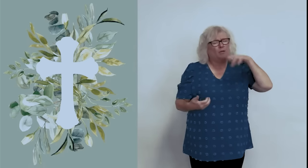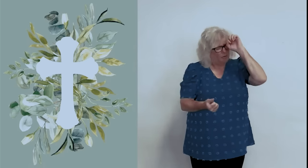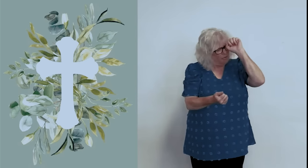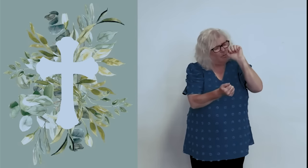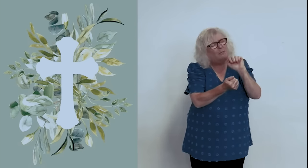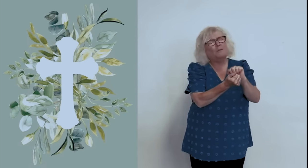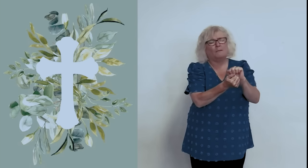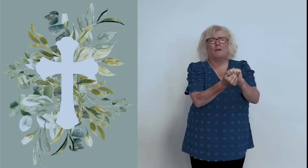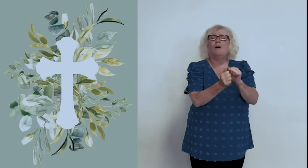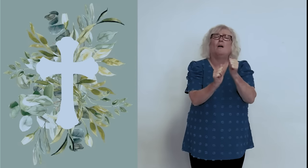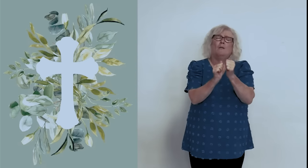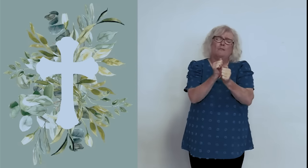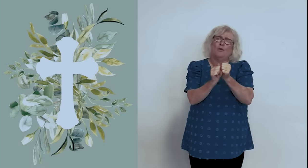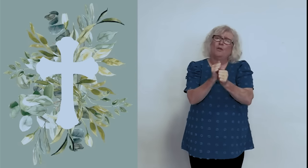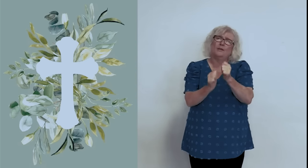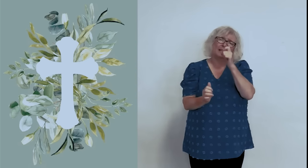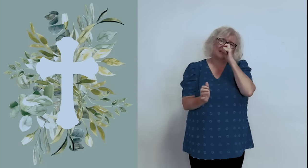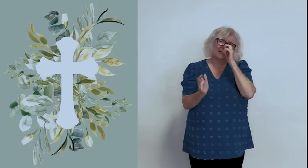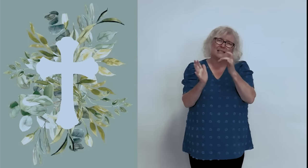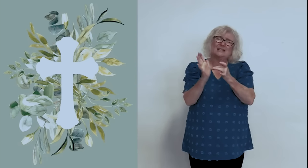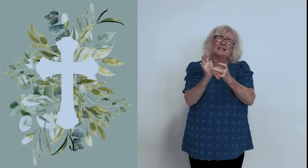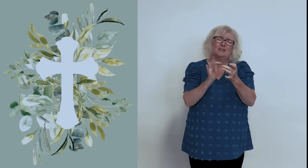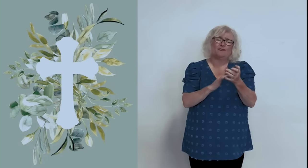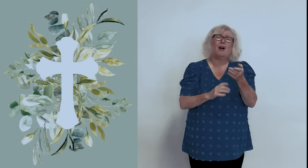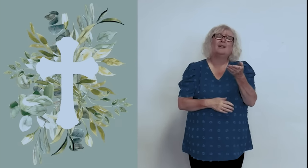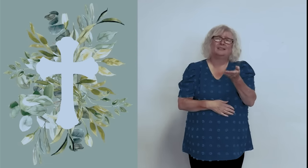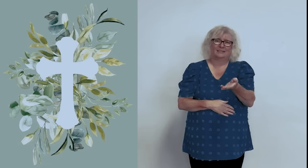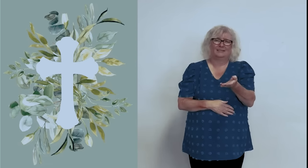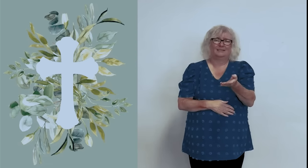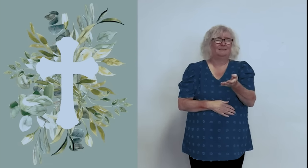We remember our brothers and sisters in Christ